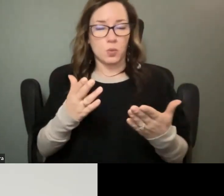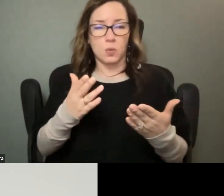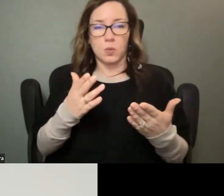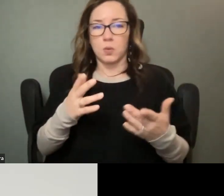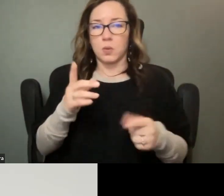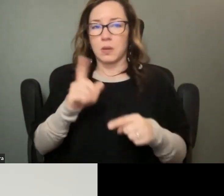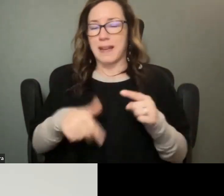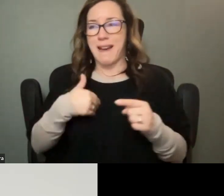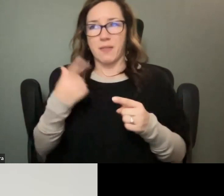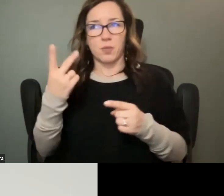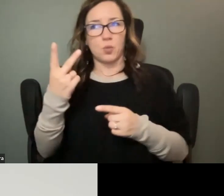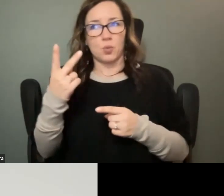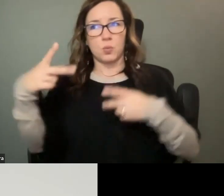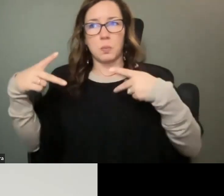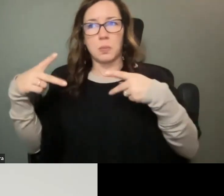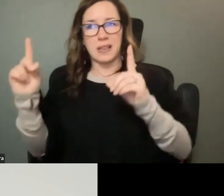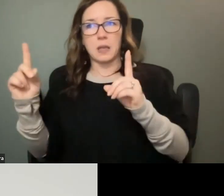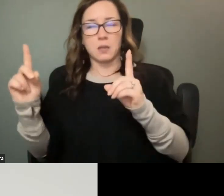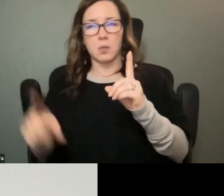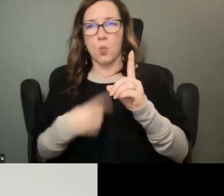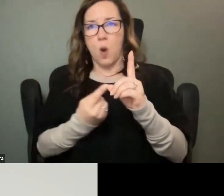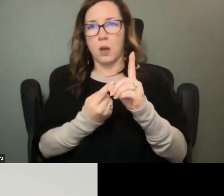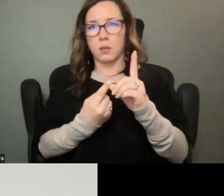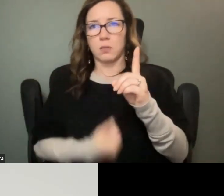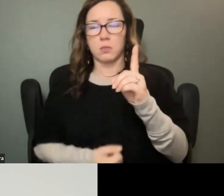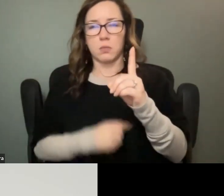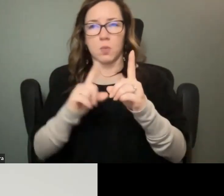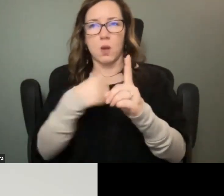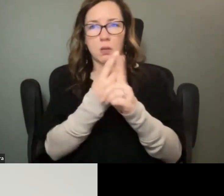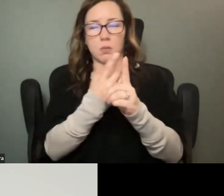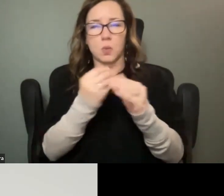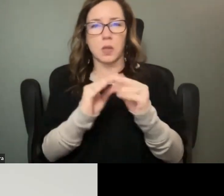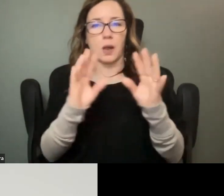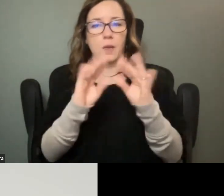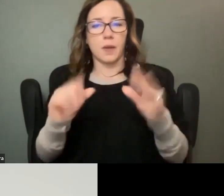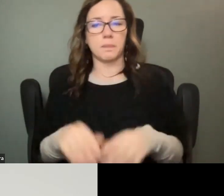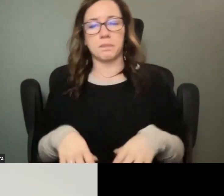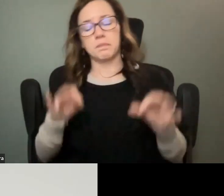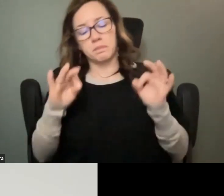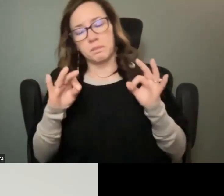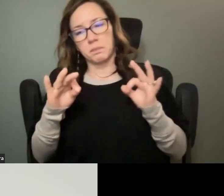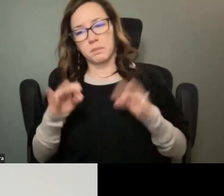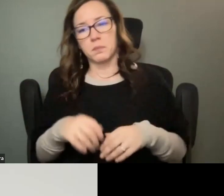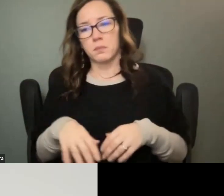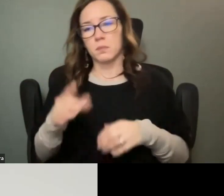two PDS I just want to uh clarify that.